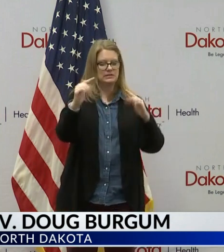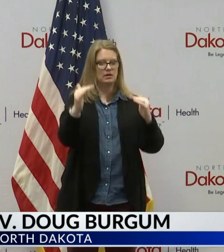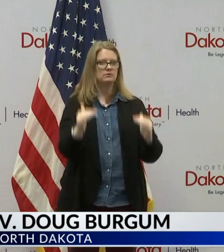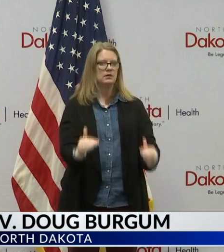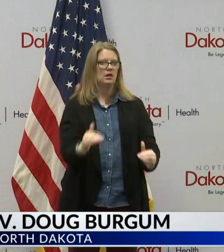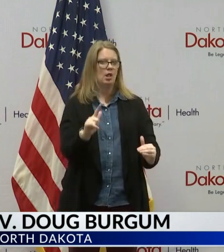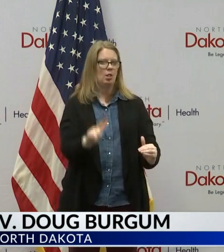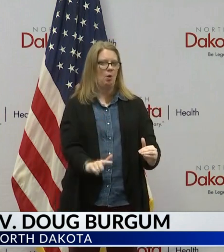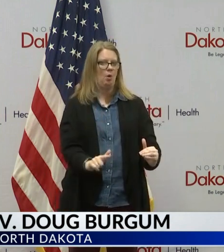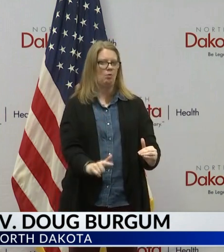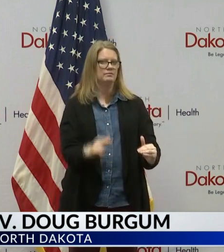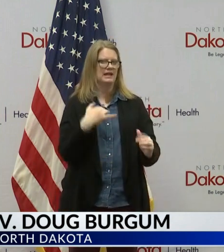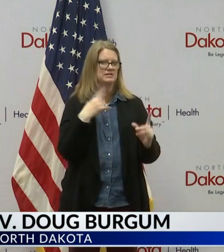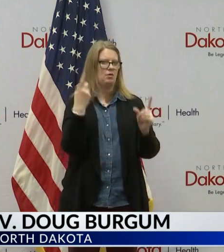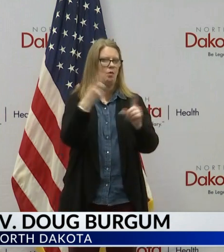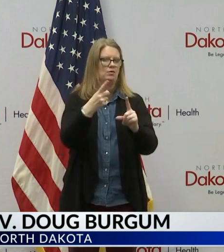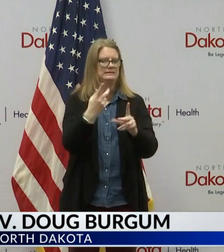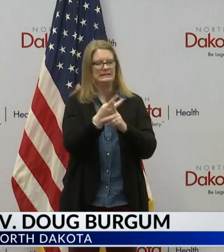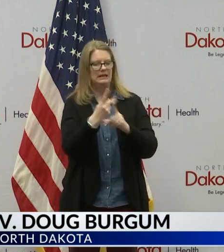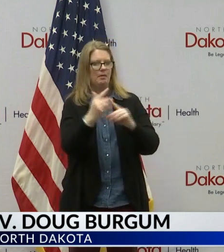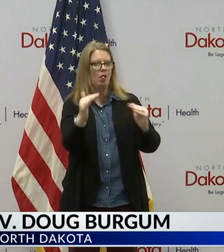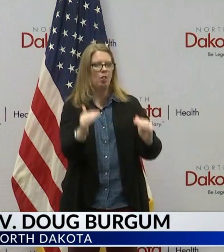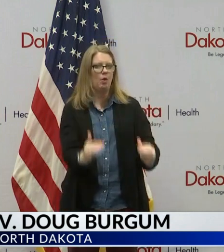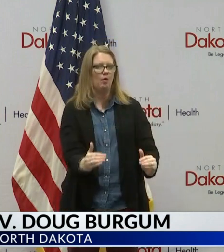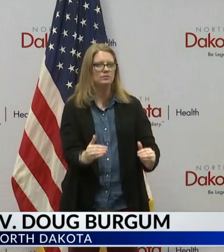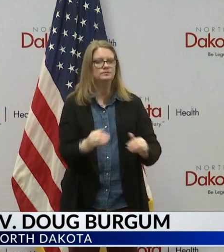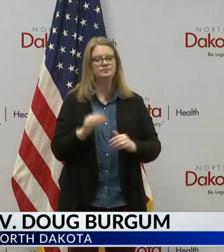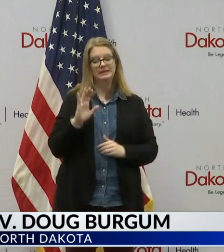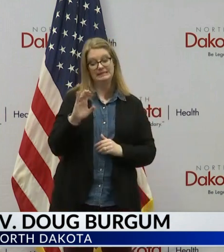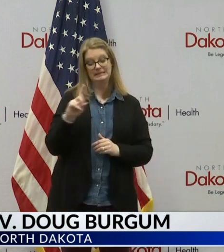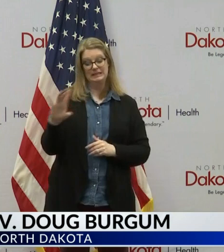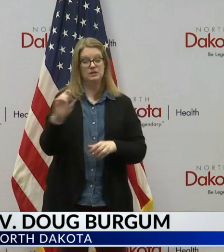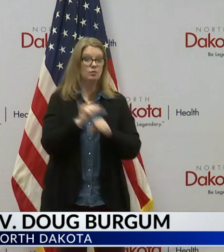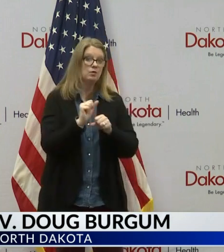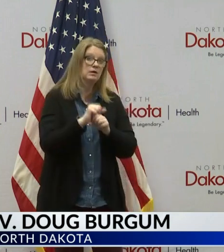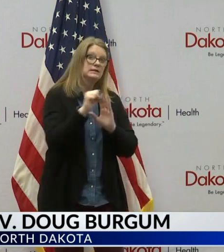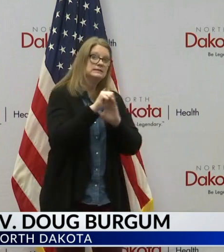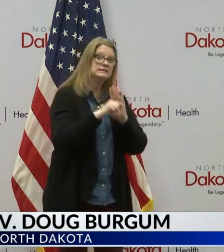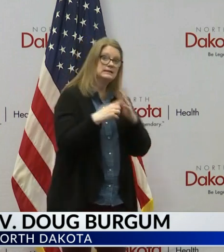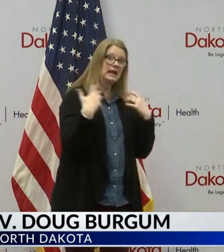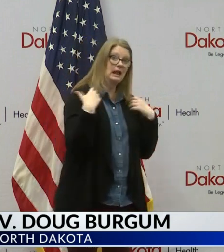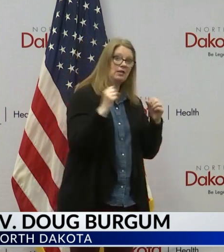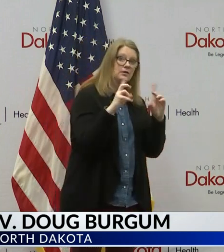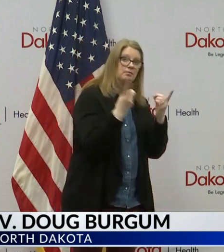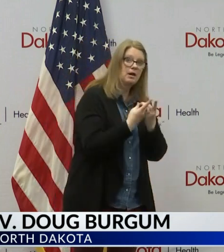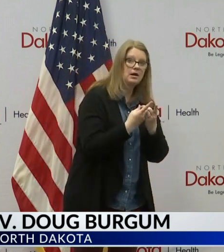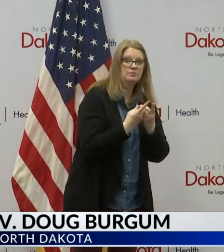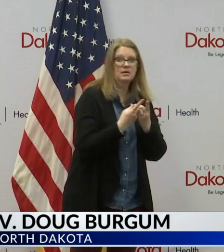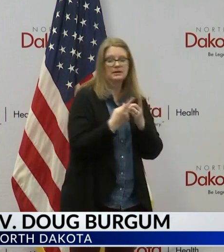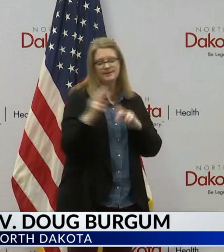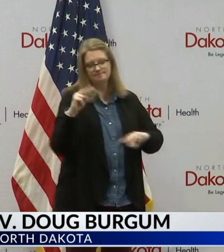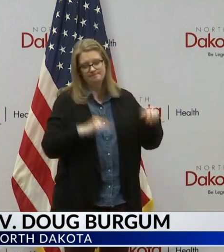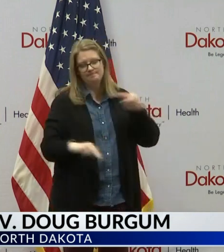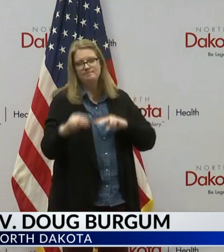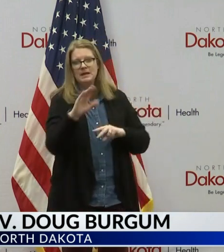LESSONS LEARNED WITH OTHER STATES AND THEIR GOAL IS TO CONTINUE TO KEEP THE POSITIVE CASES OF COVID-19 LOW IN NORTH DAKOTA.